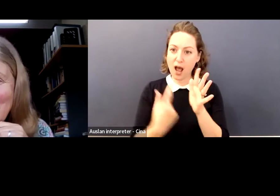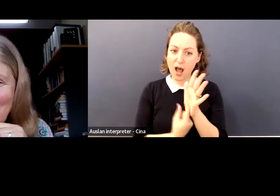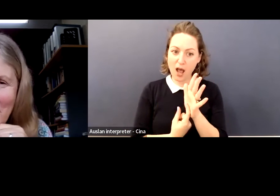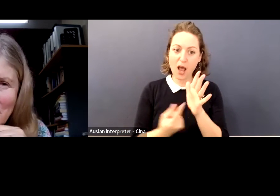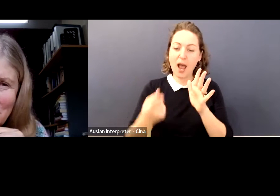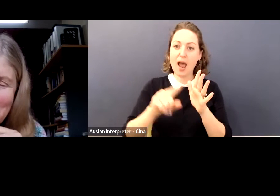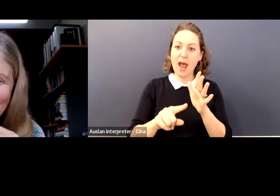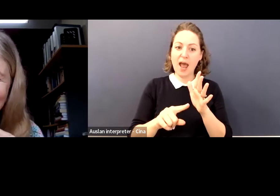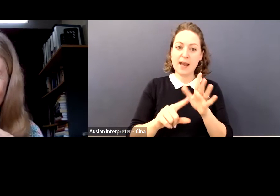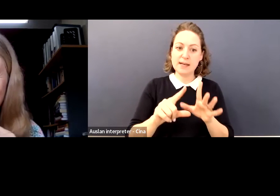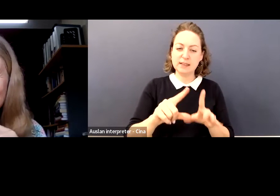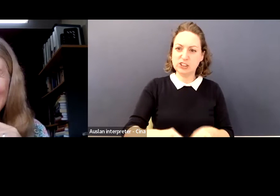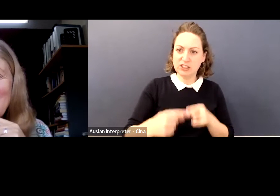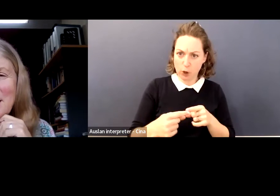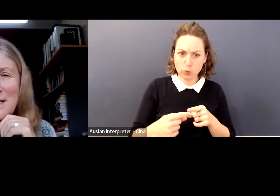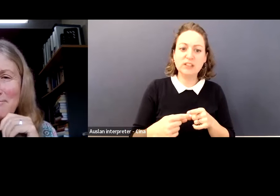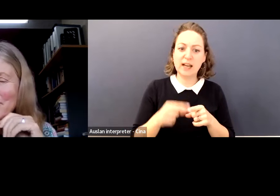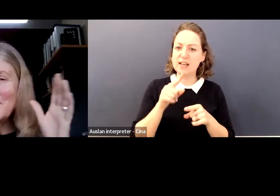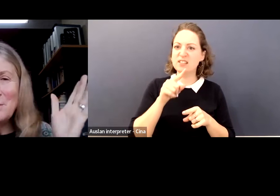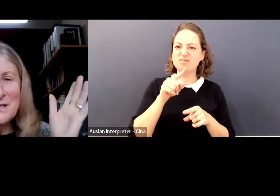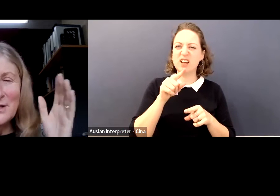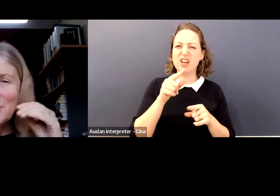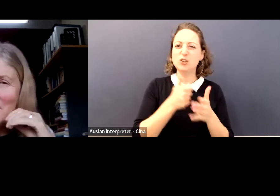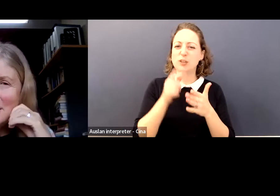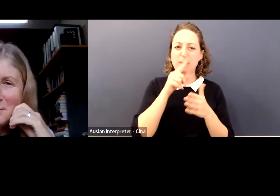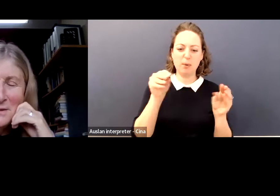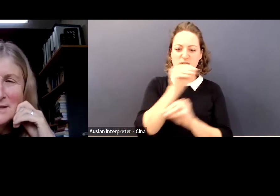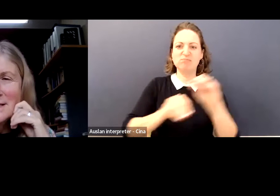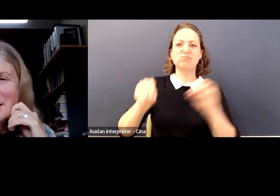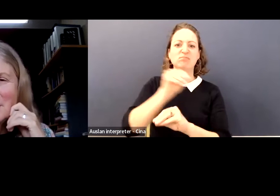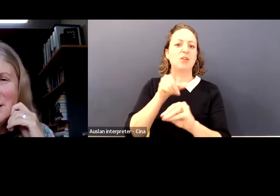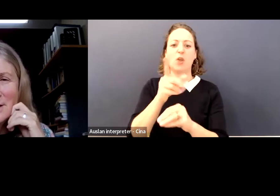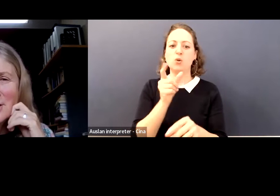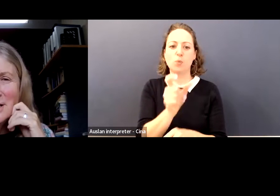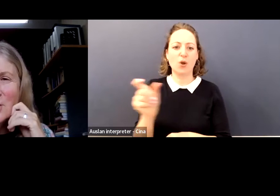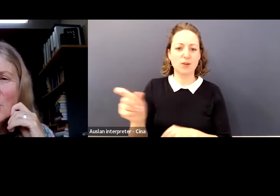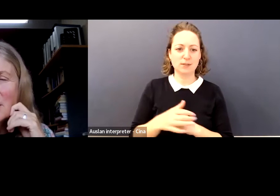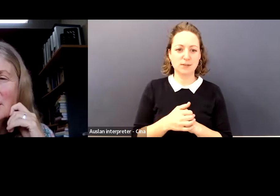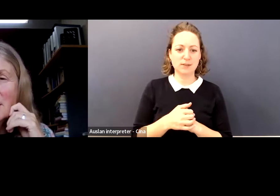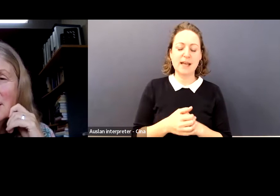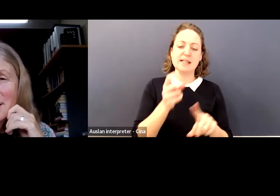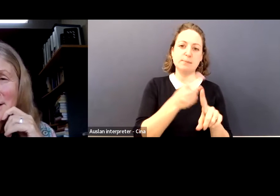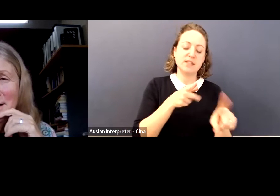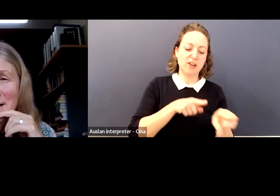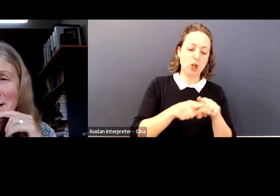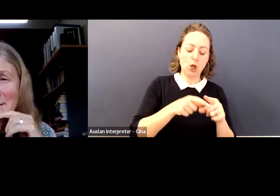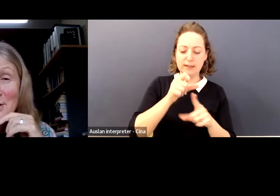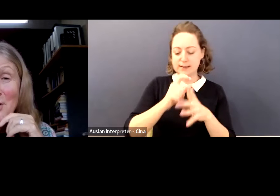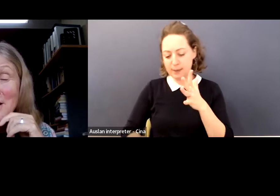interchangeably. So we see specific learning disabilities, specific learning disorder, learning